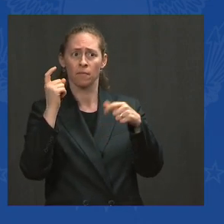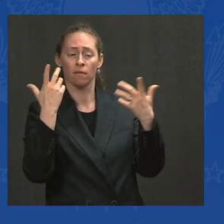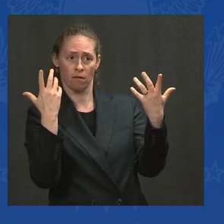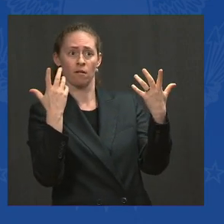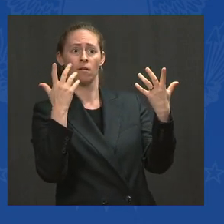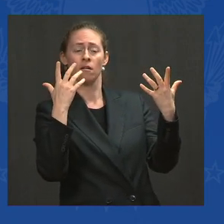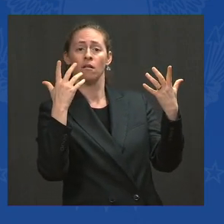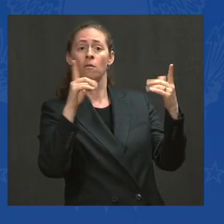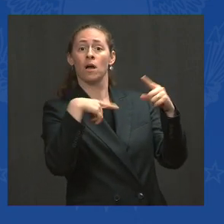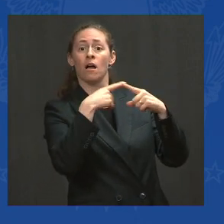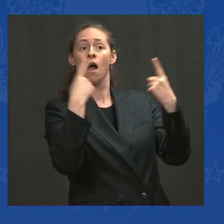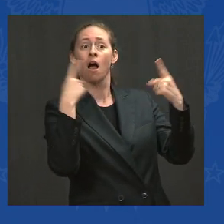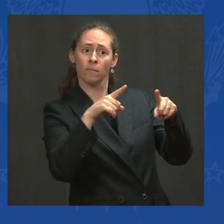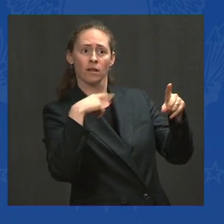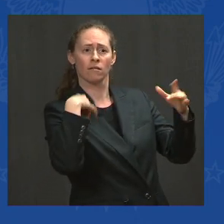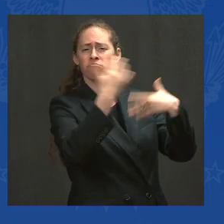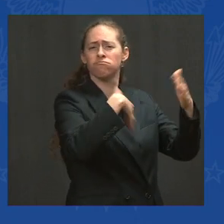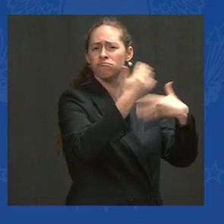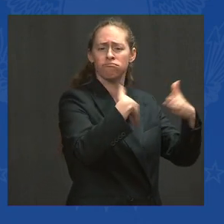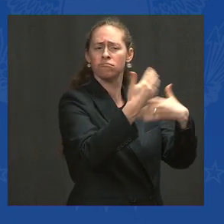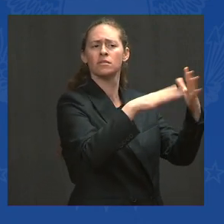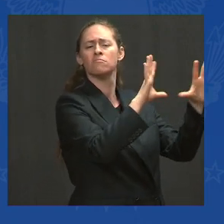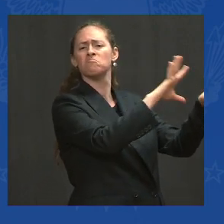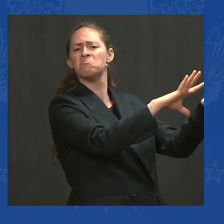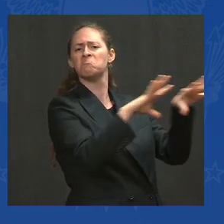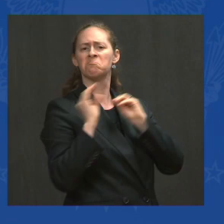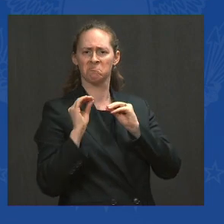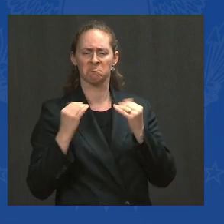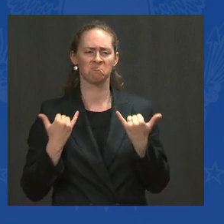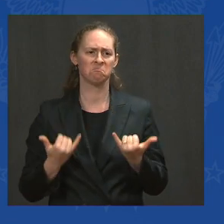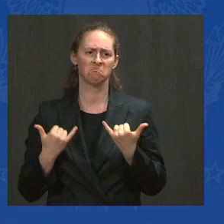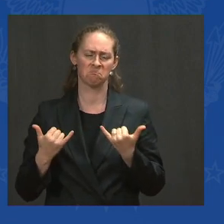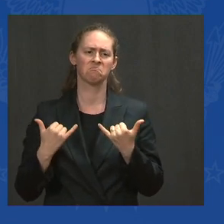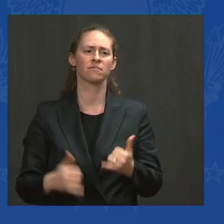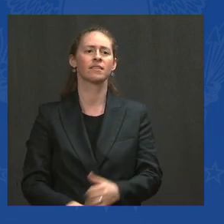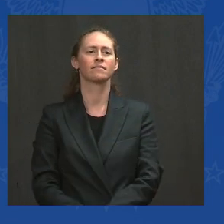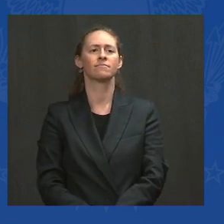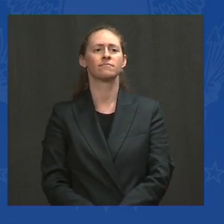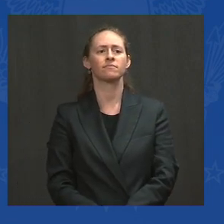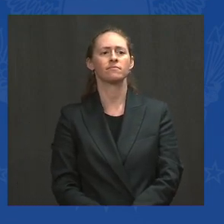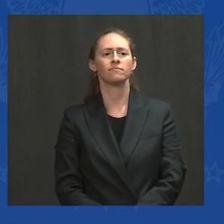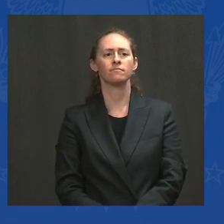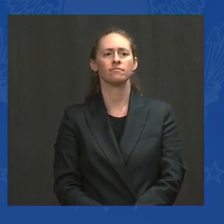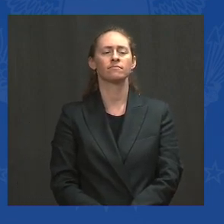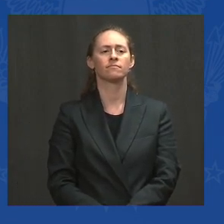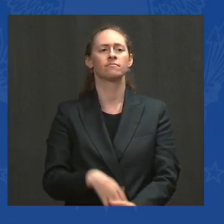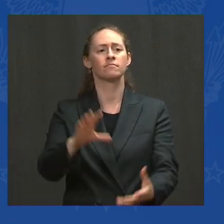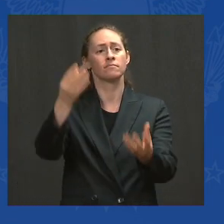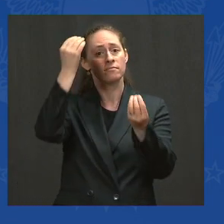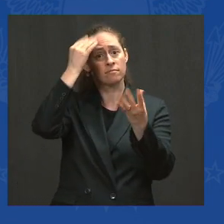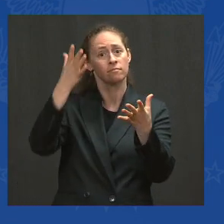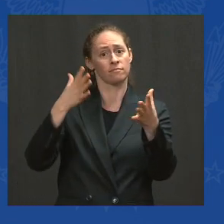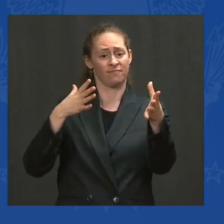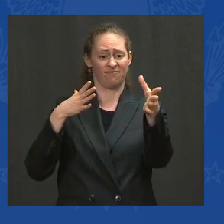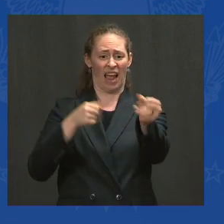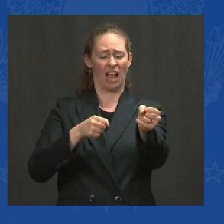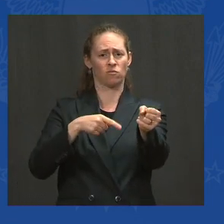drawdown. And in this context, speed is safety. And thanks to the way in which we have managed our